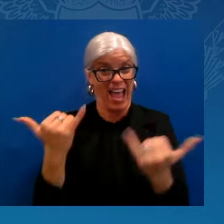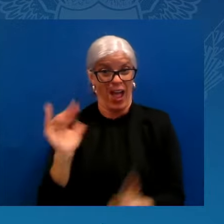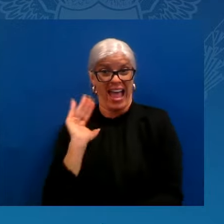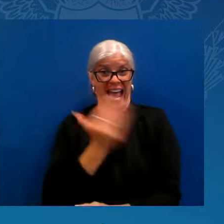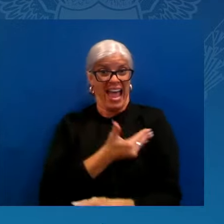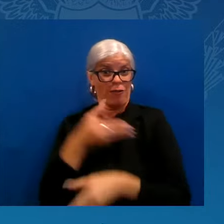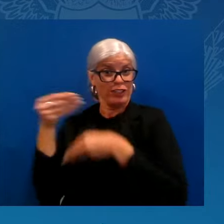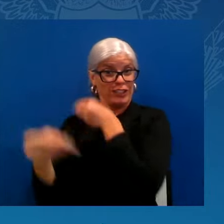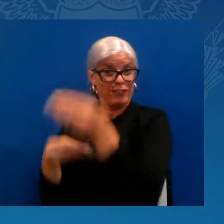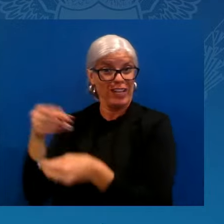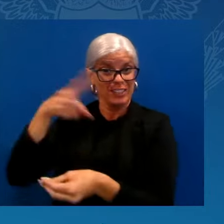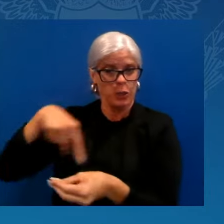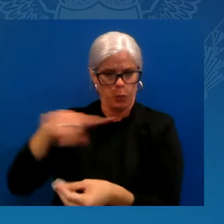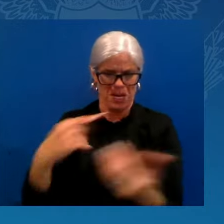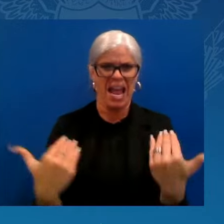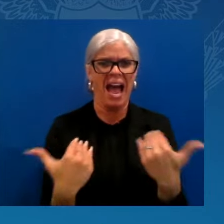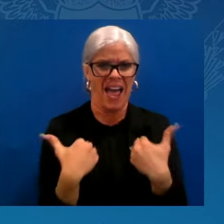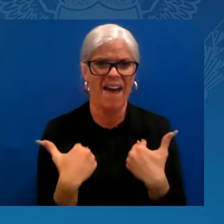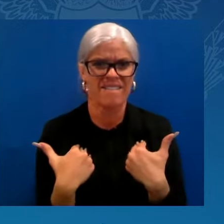In the long relay race of history.